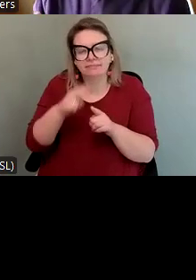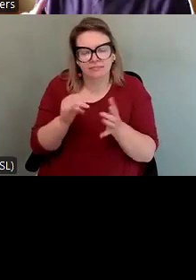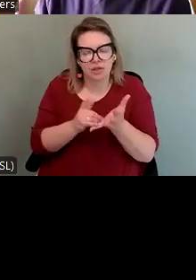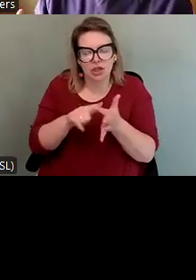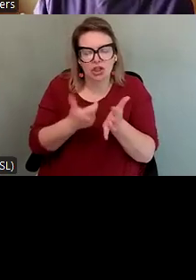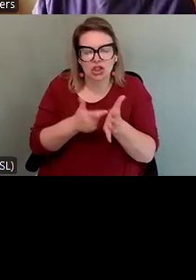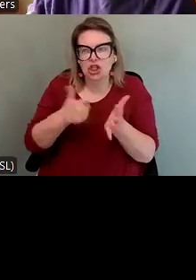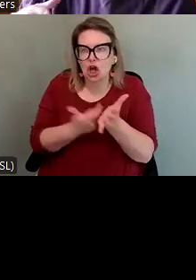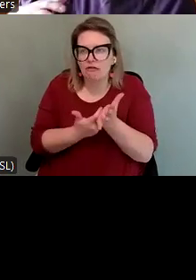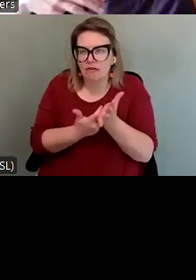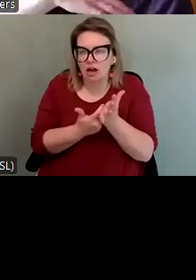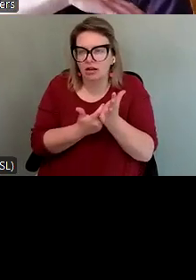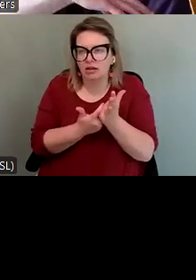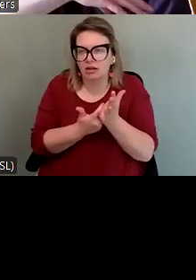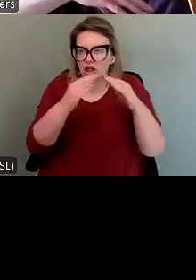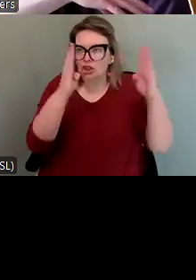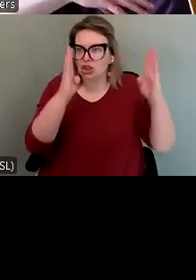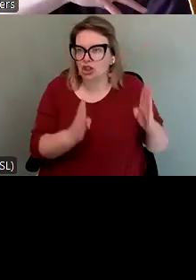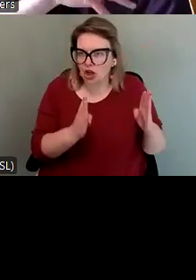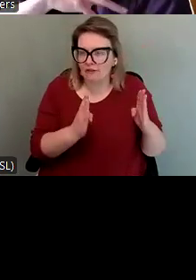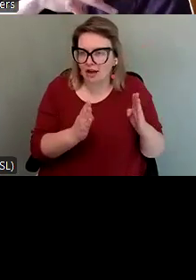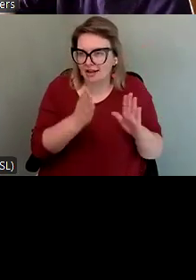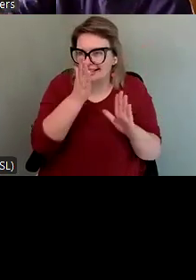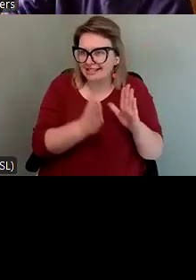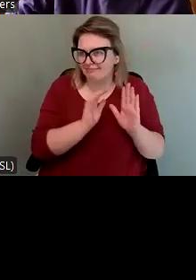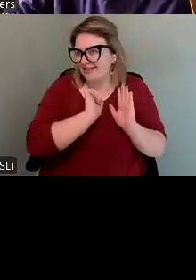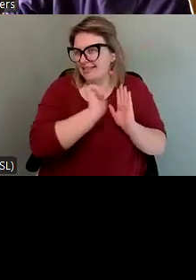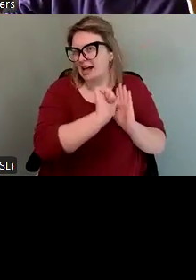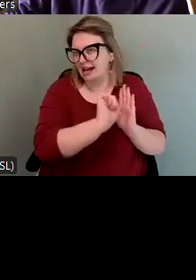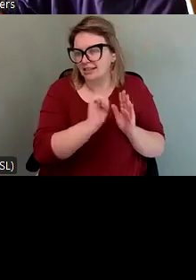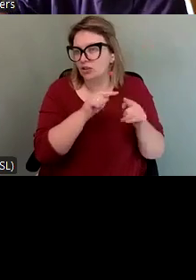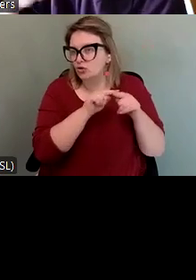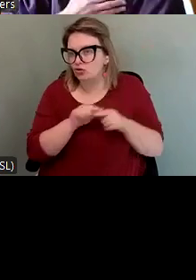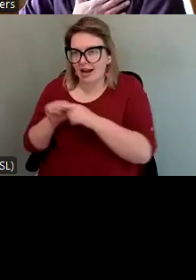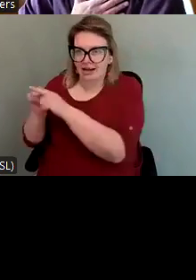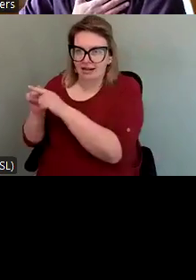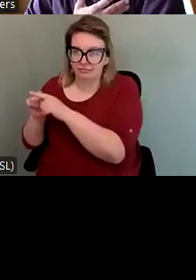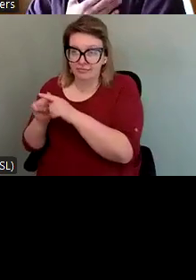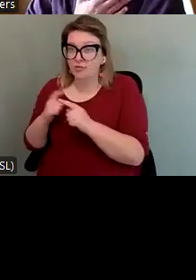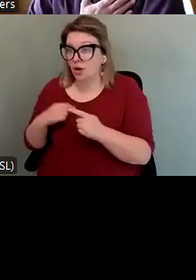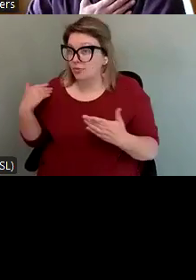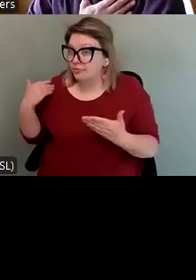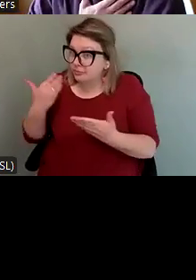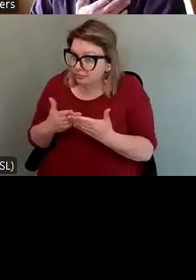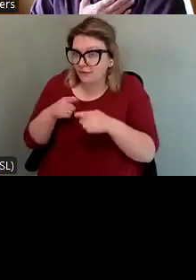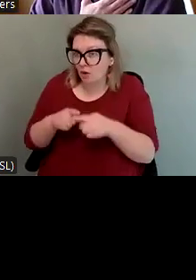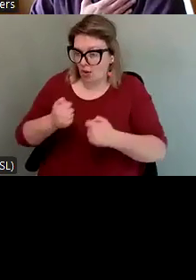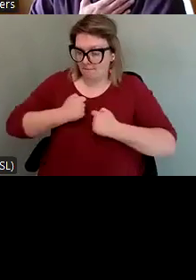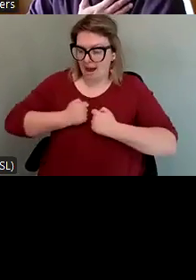At the moment, it's based on a client-side. Your device on your browser sends data back